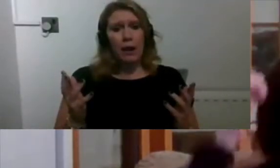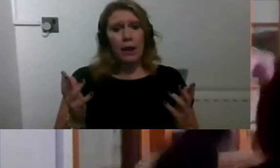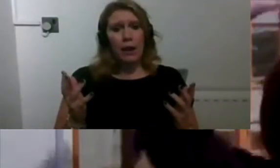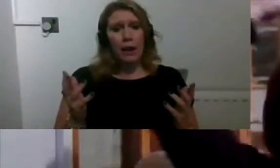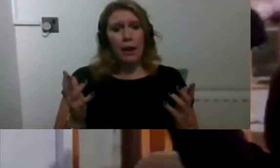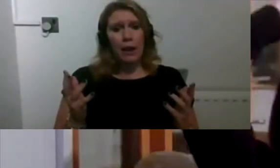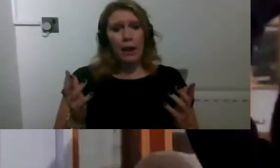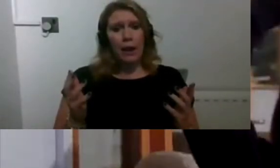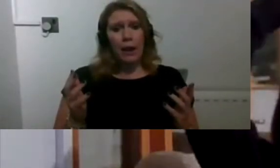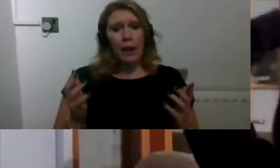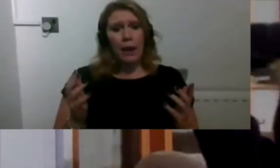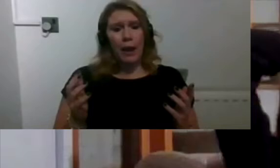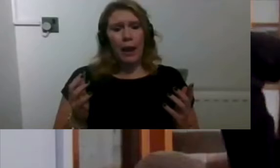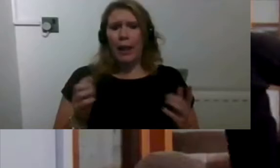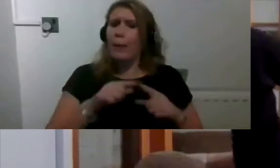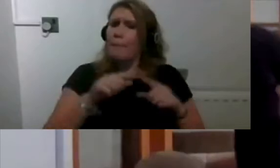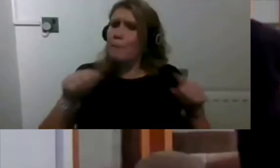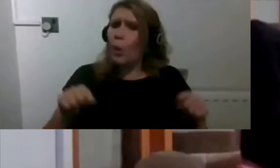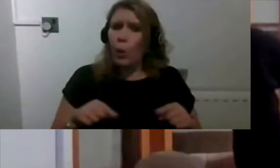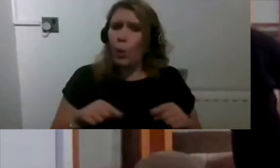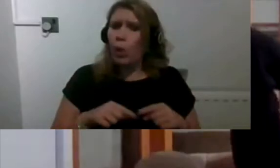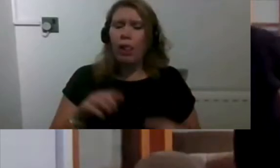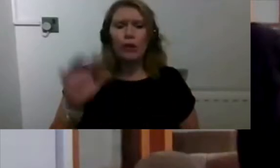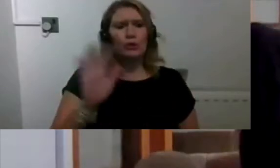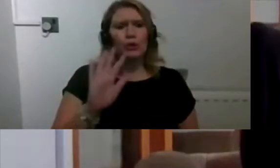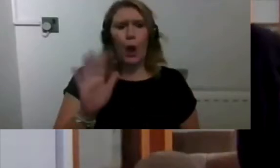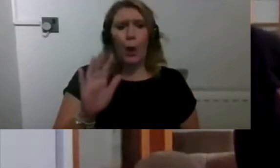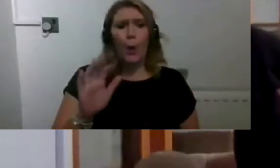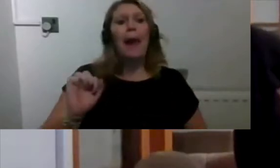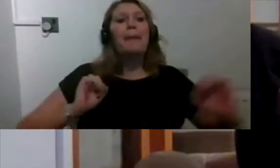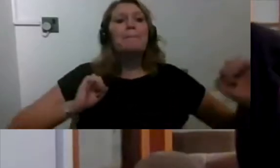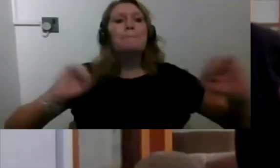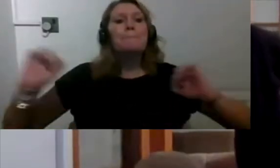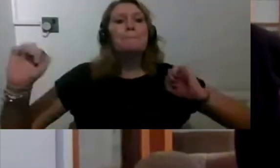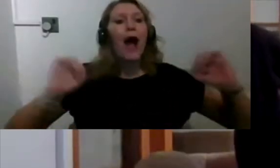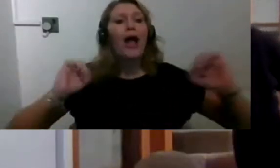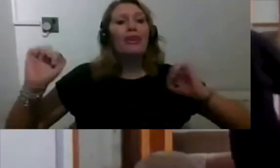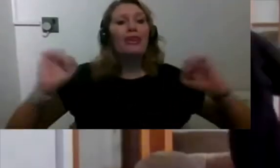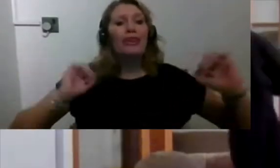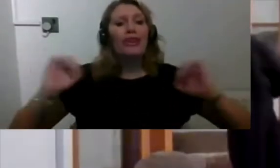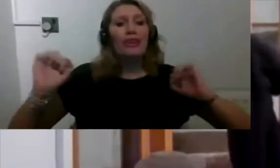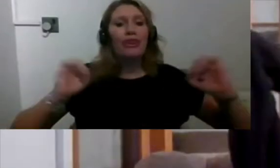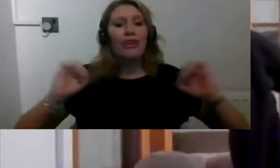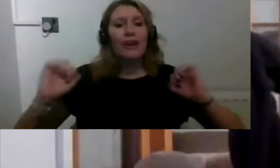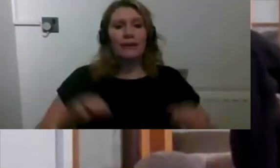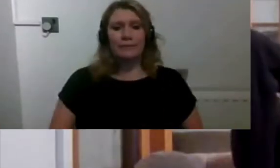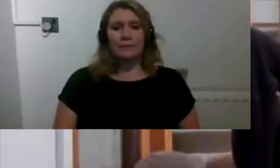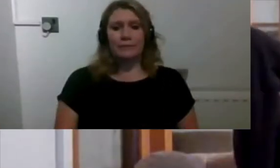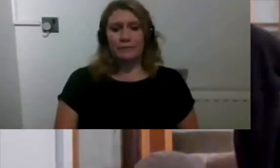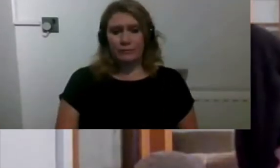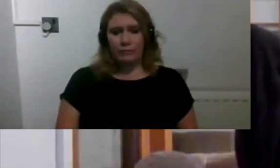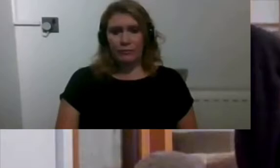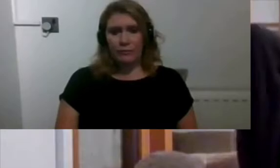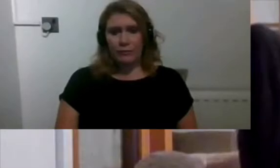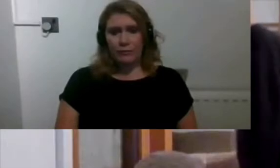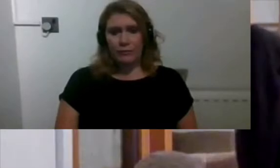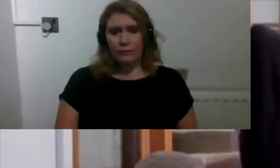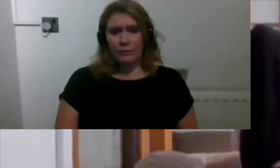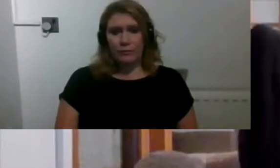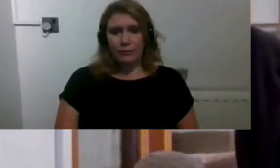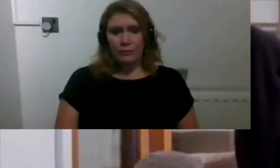No, I am going to swim in the pool.